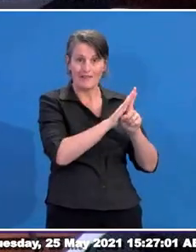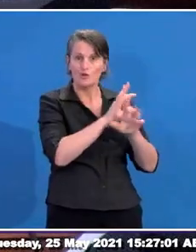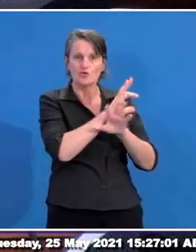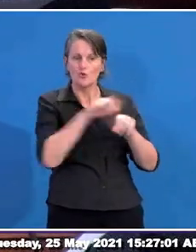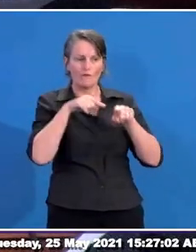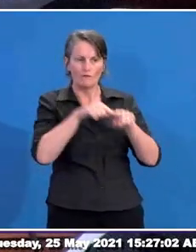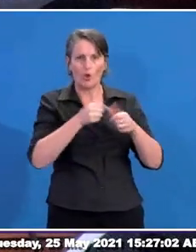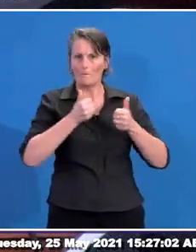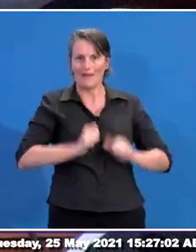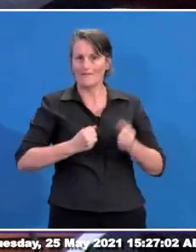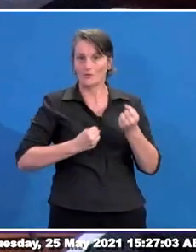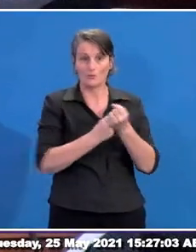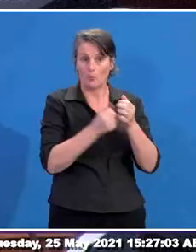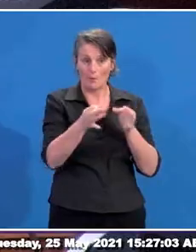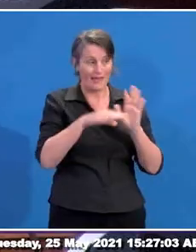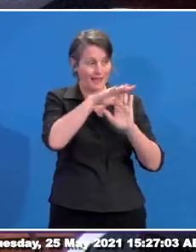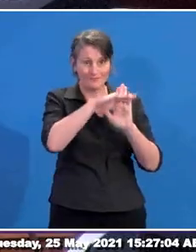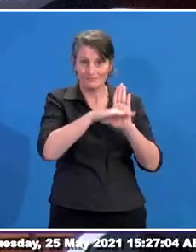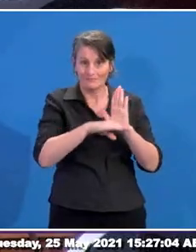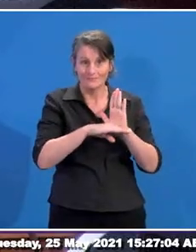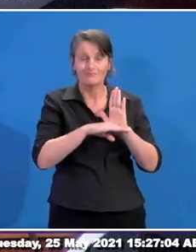Then a number of allegations were sustained with respect